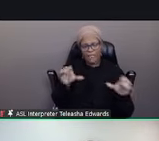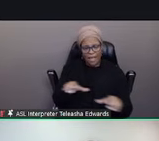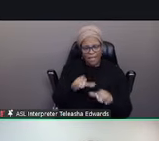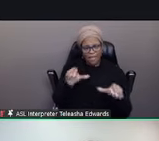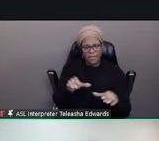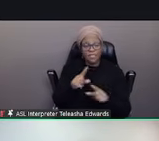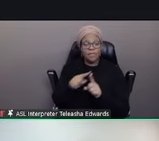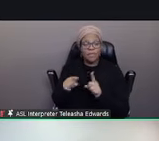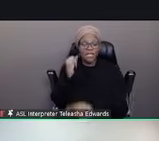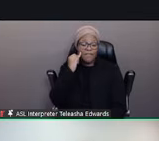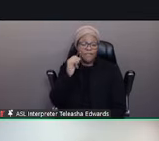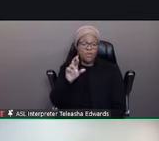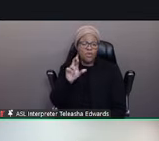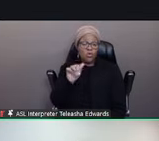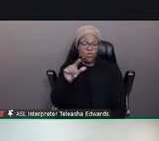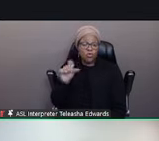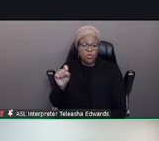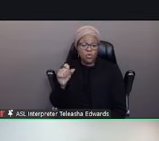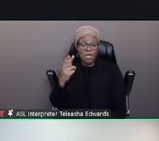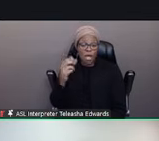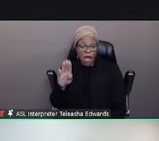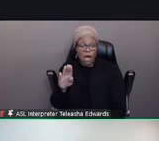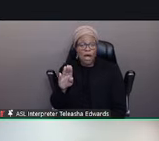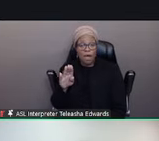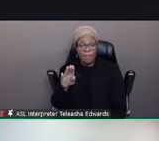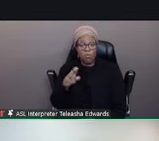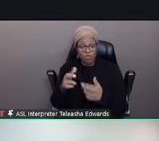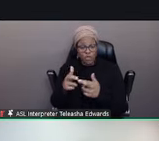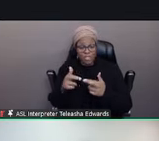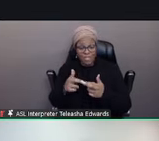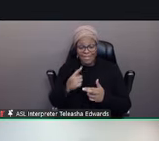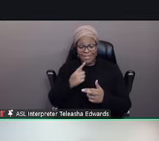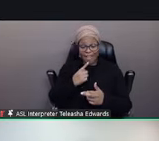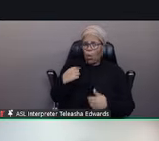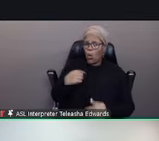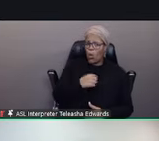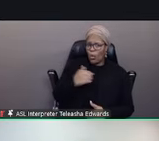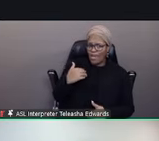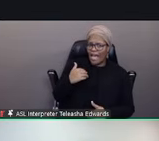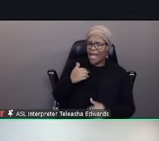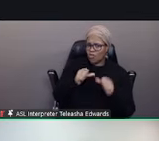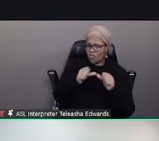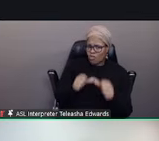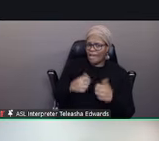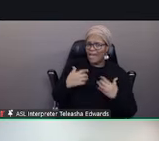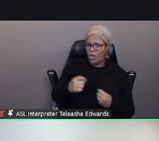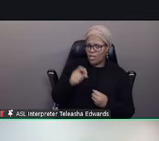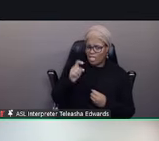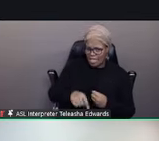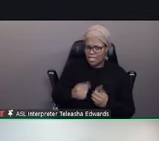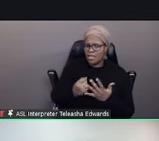can say yes we have chronic health needs primary care needs in our community and we believe that